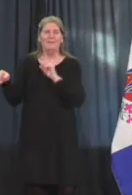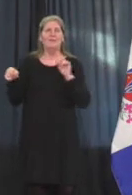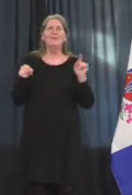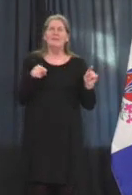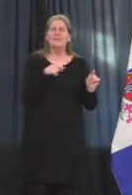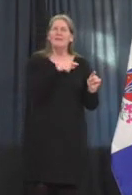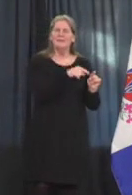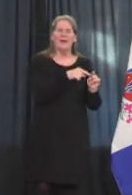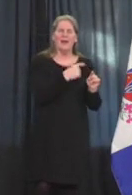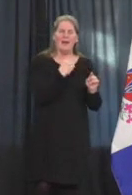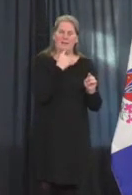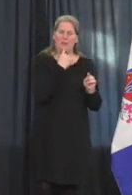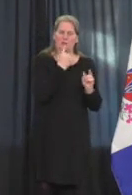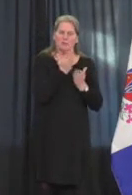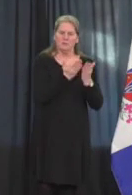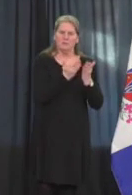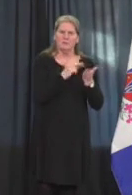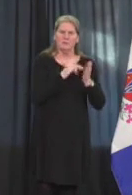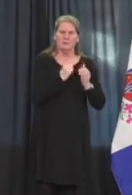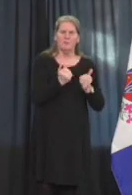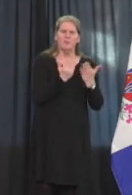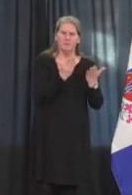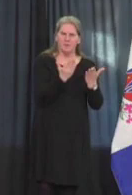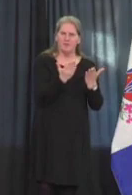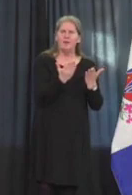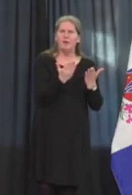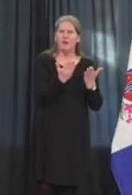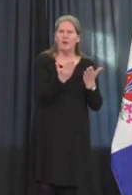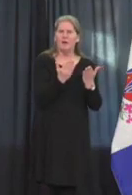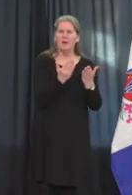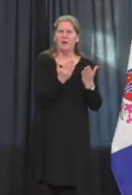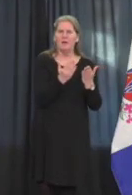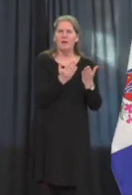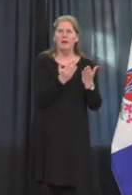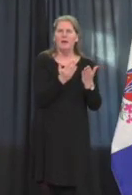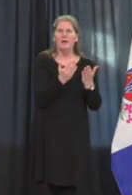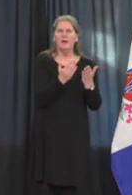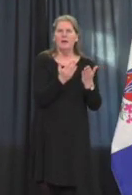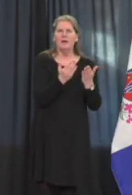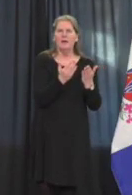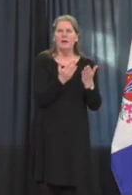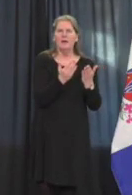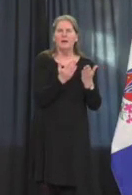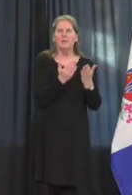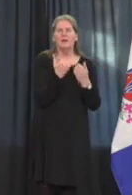CRITICAL SERVICES NEEDED TO PROVIDE ESSENTIAL LIFESAVING AND